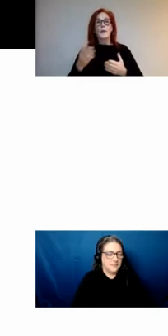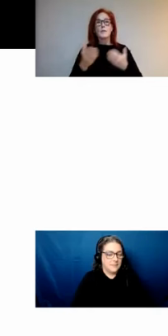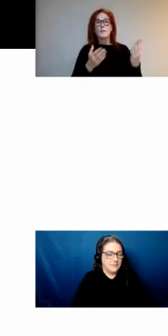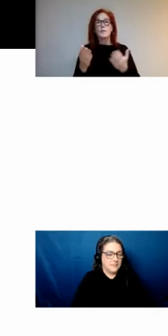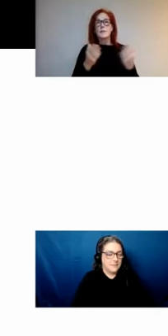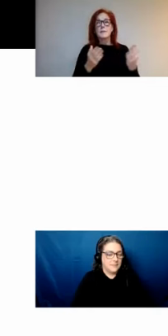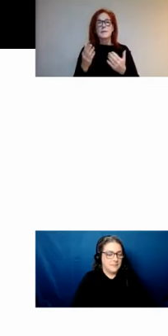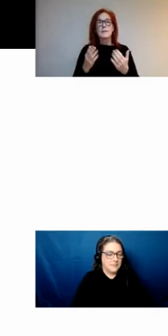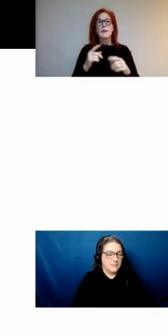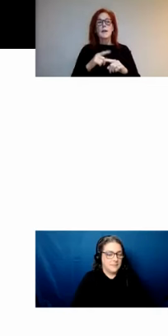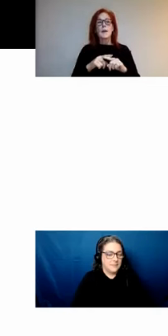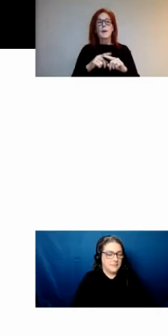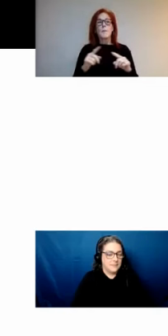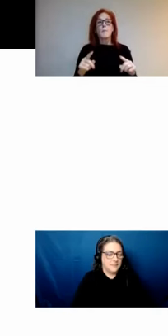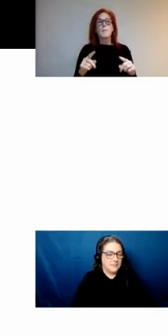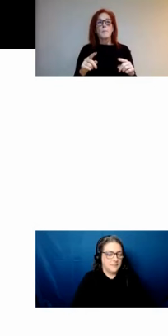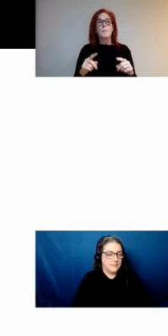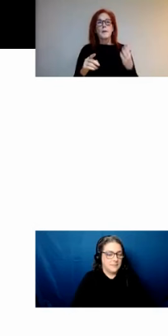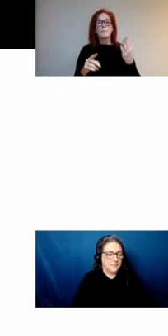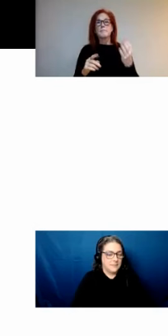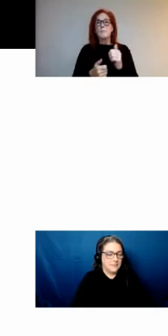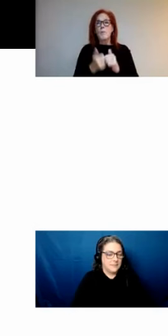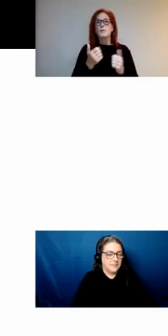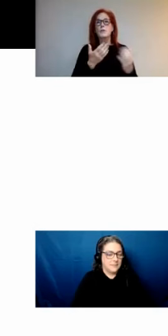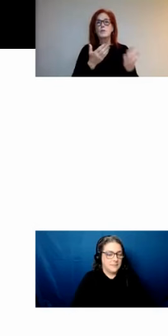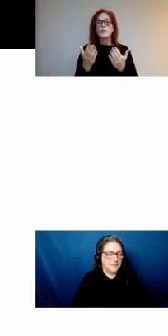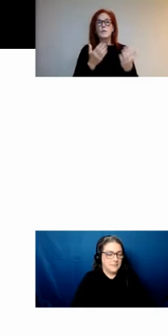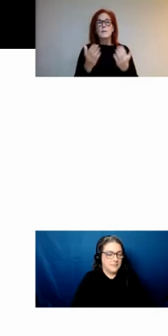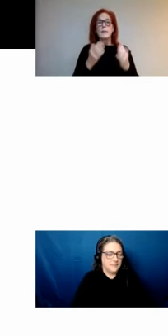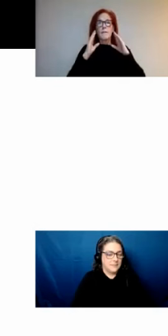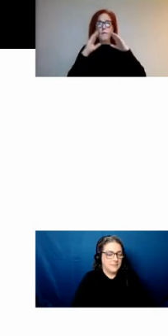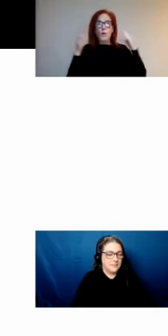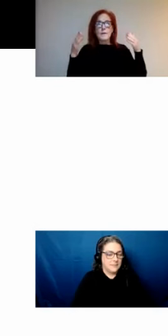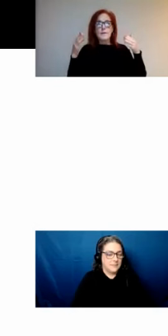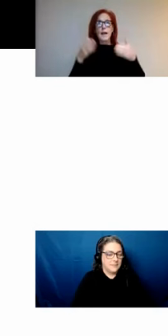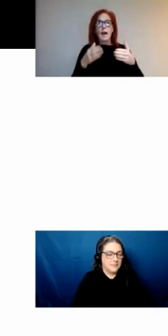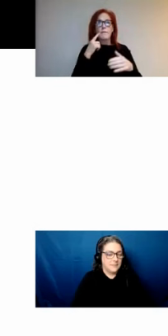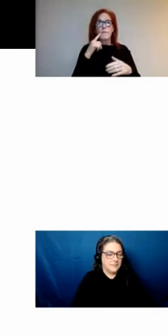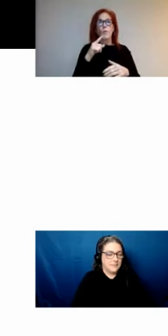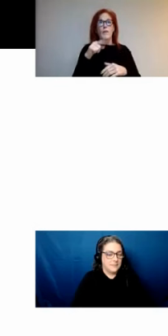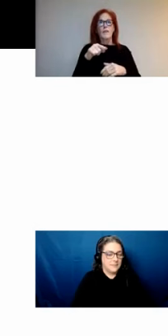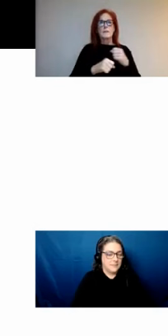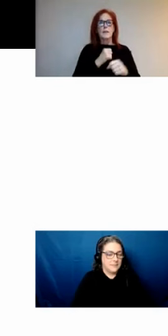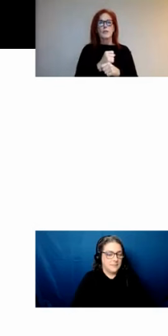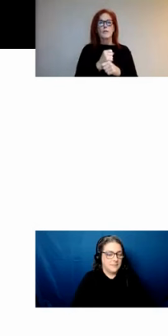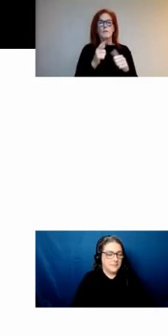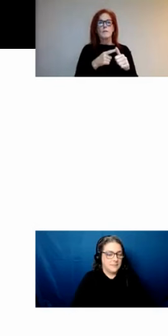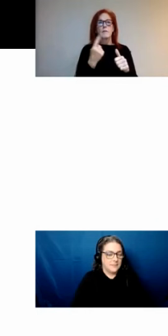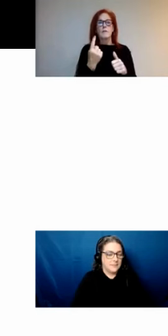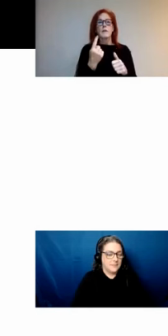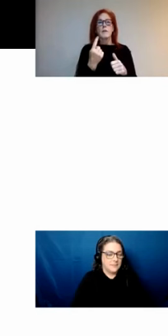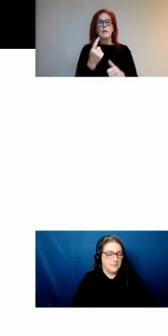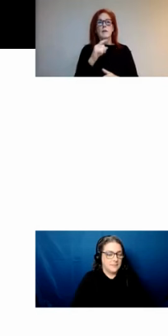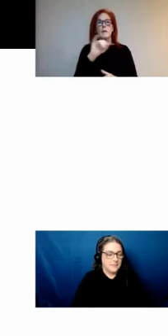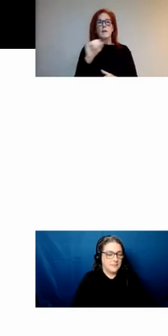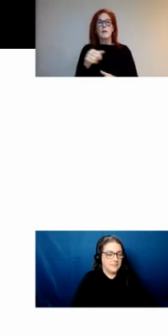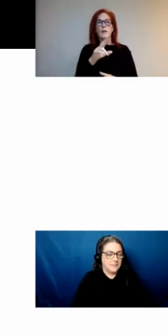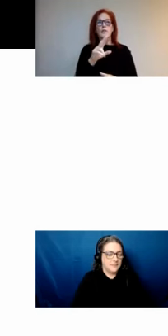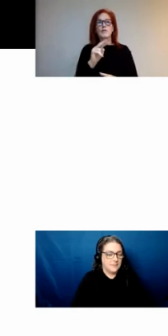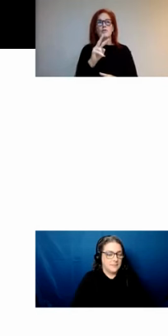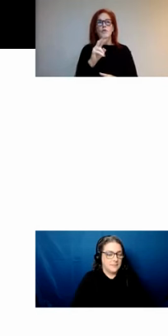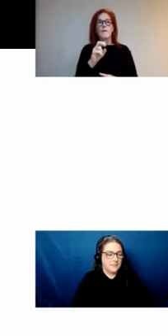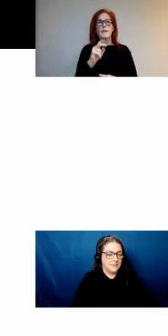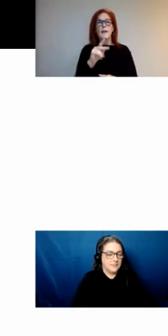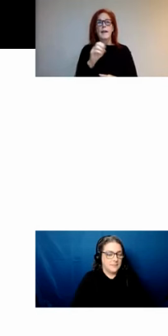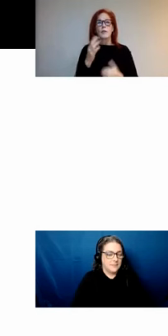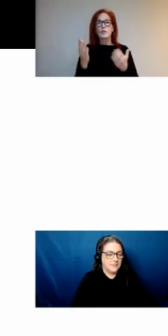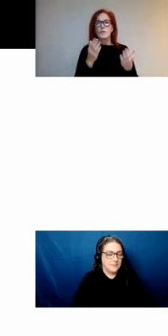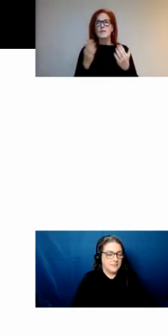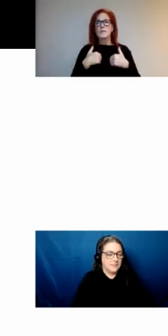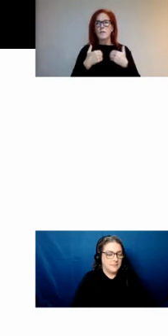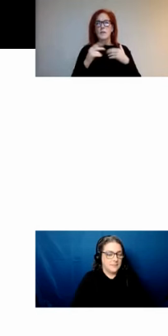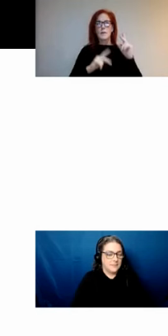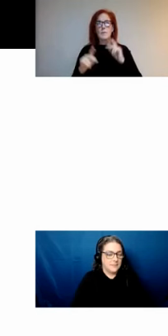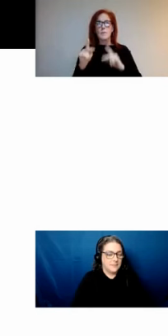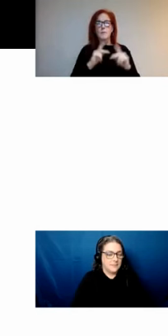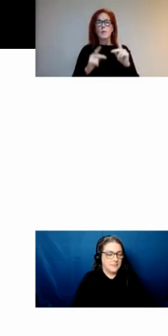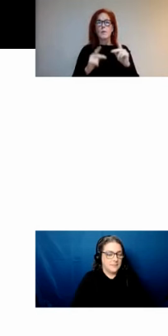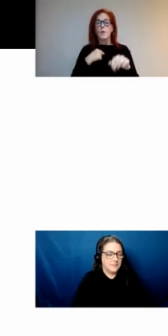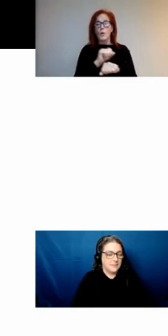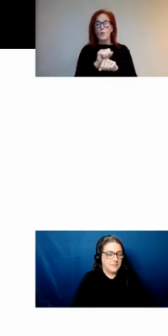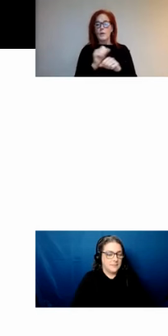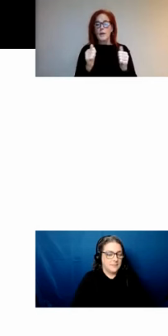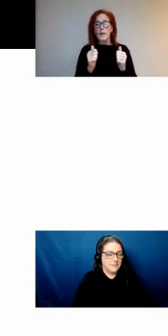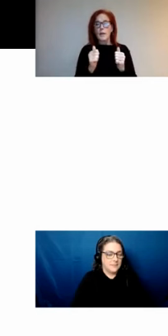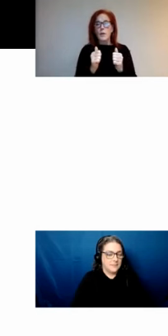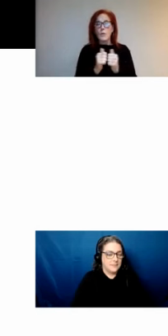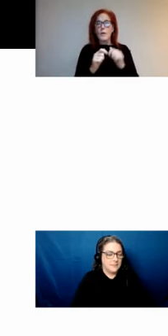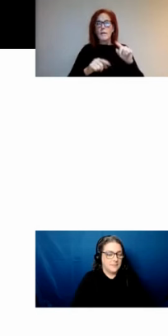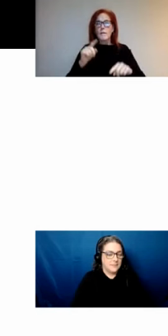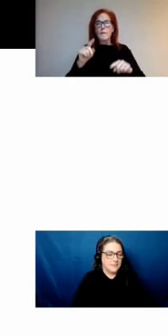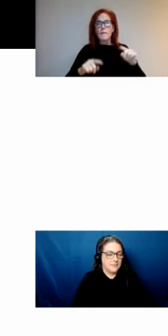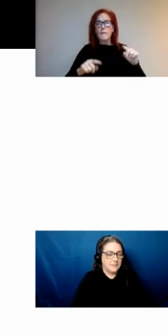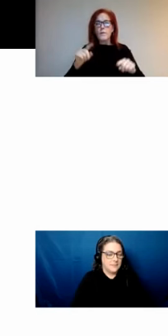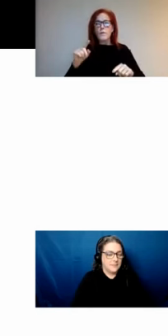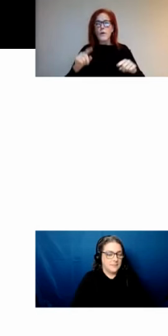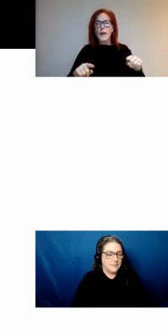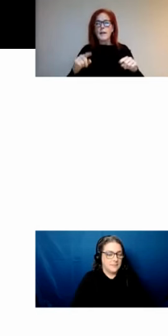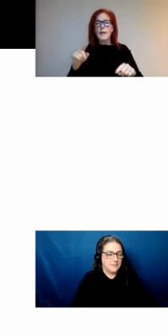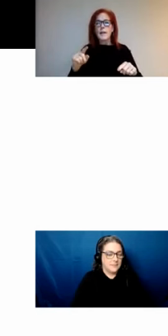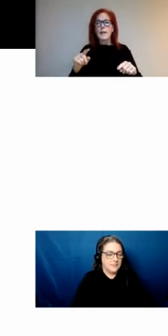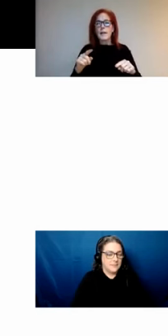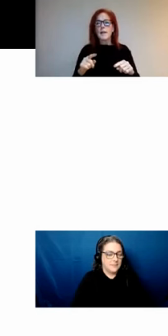138 students are enrolled in high school. 17 are enrolled in college. 25 are high school sister seniors, and when we were looking through the data and we asked a question about household languages, I was -- you know, I was blown away by all of the different languages that are spoken by our interns.